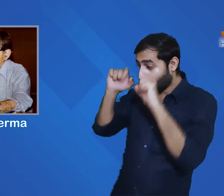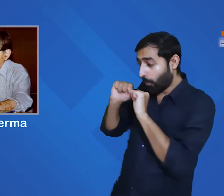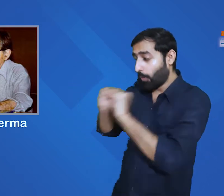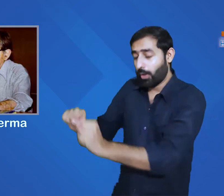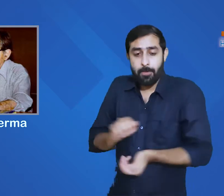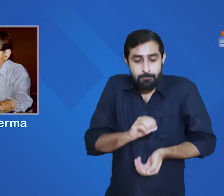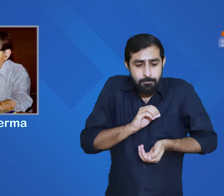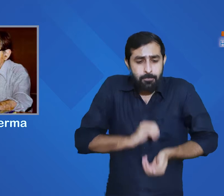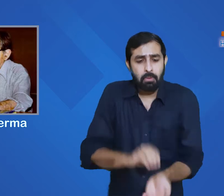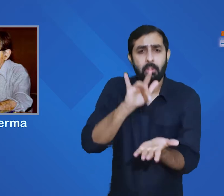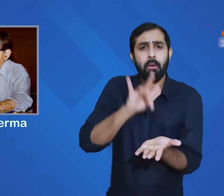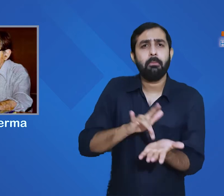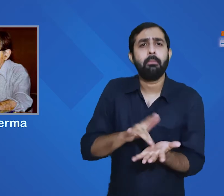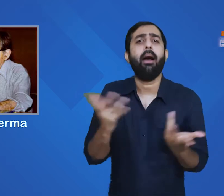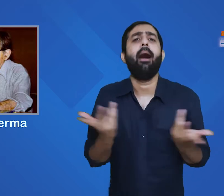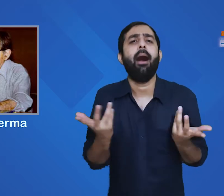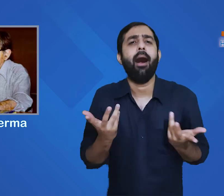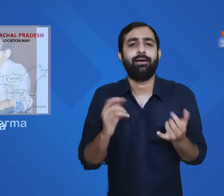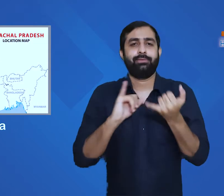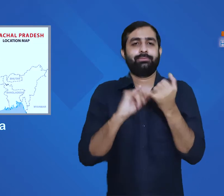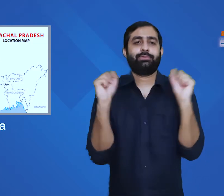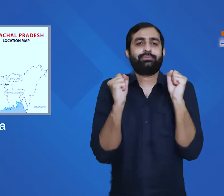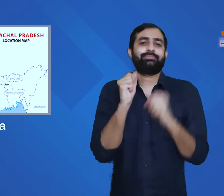Nirmal Verma was born in Shimla.